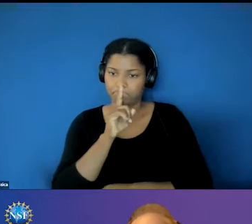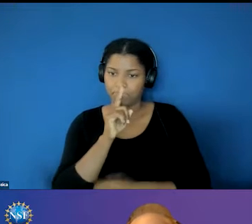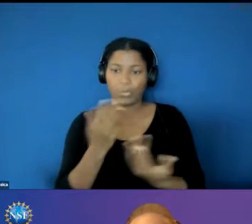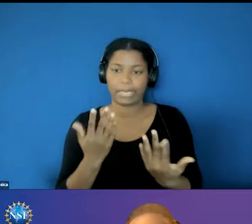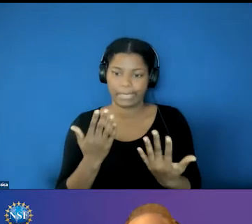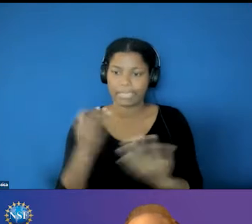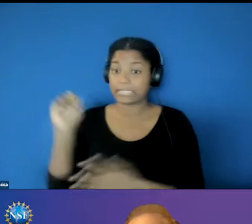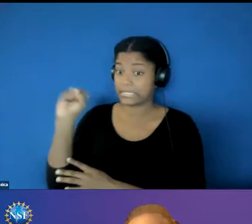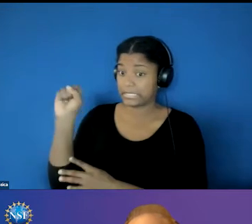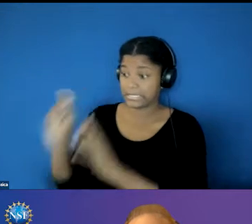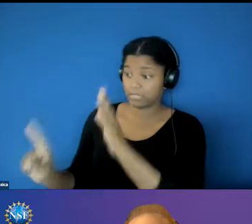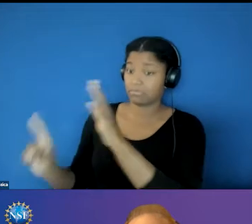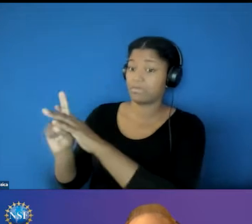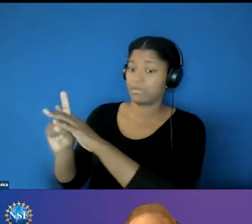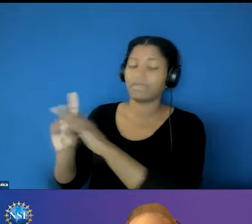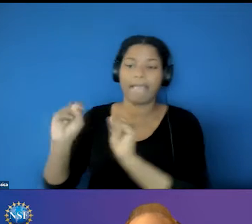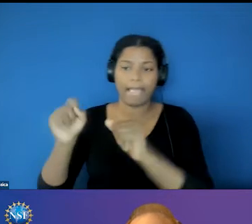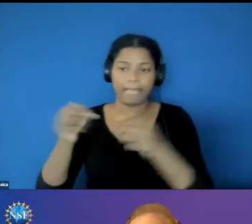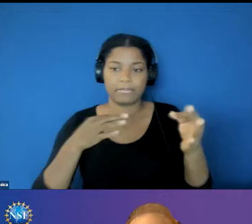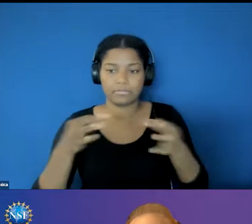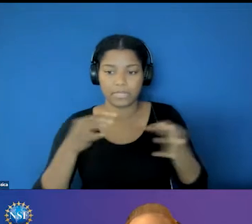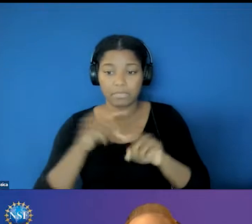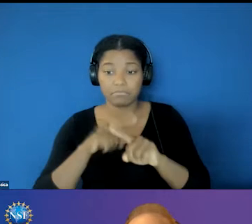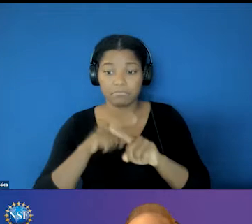but if you have some interest in understanding what the guidance is,